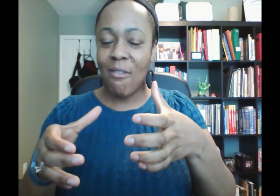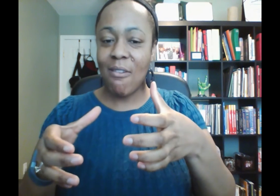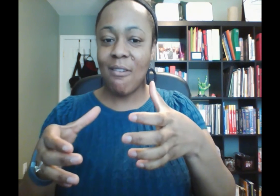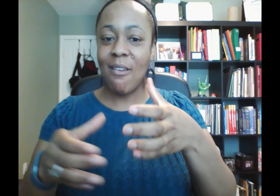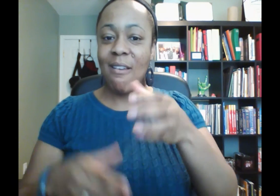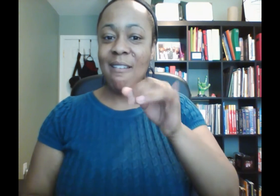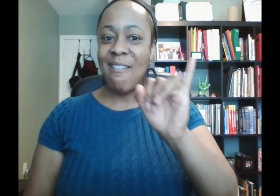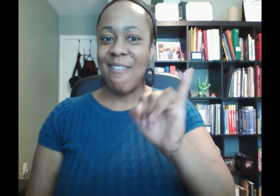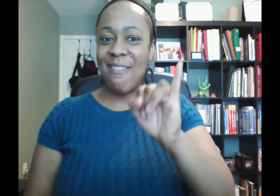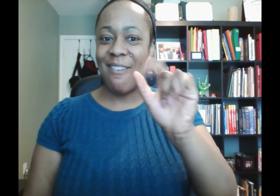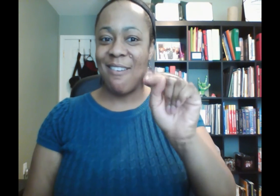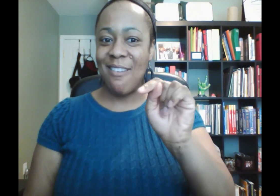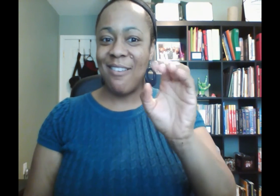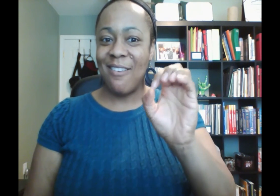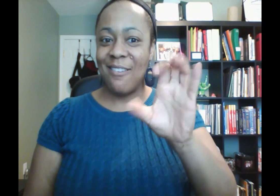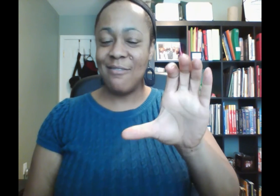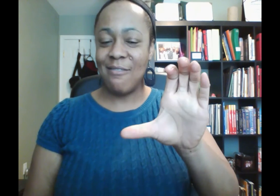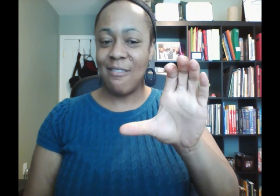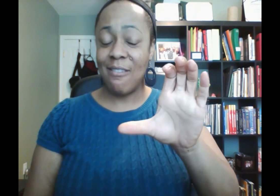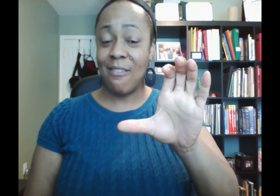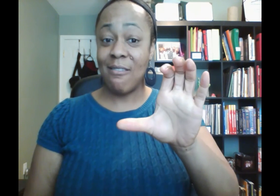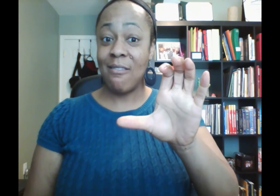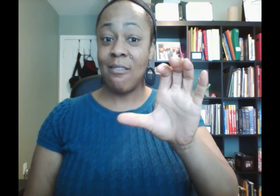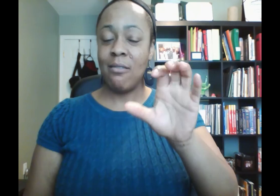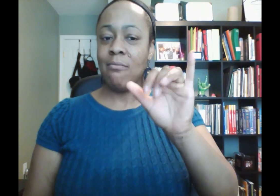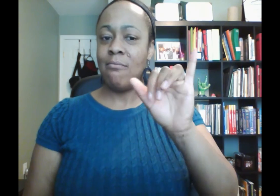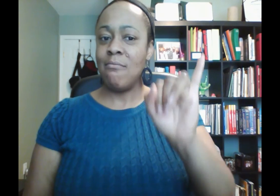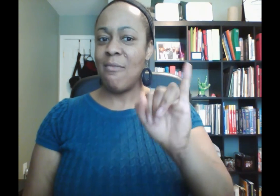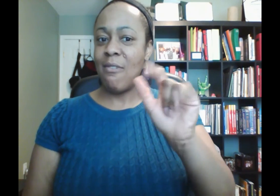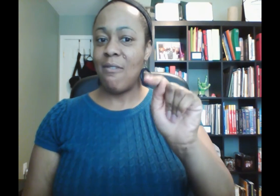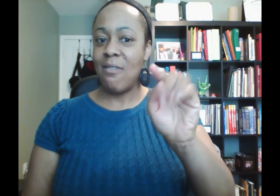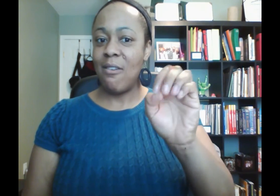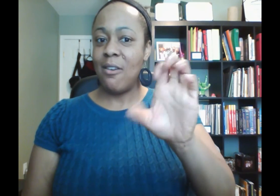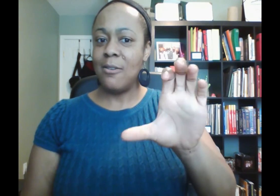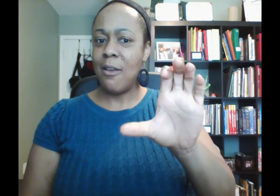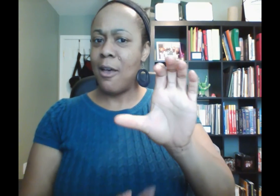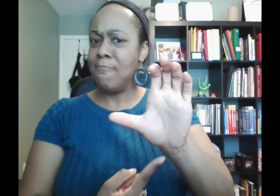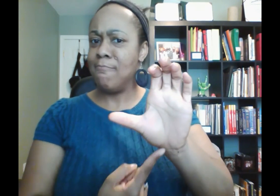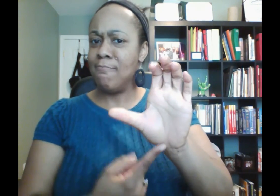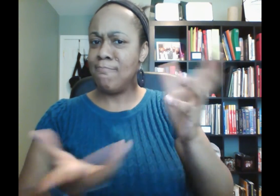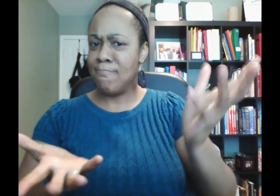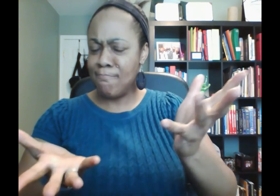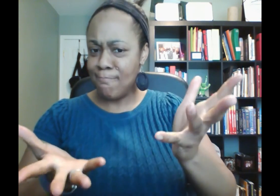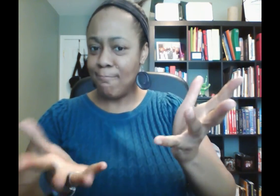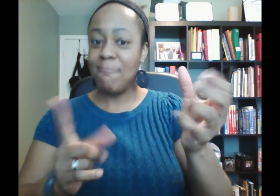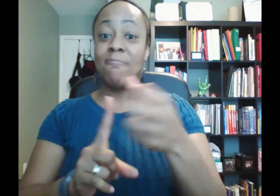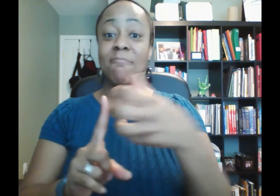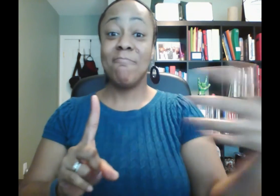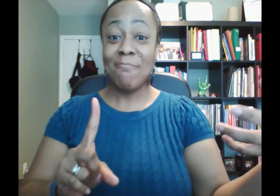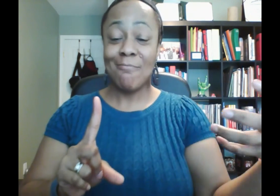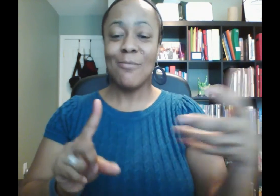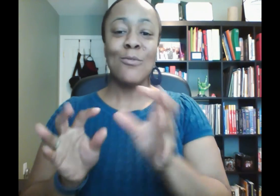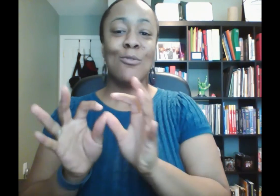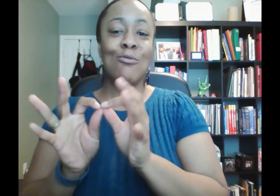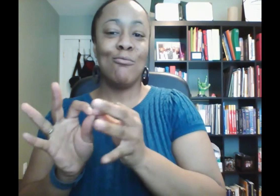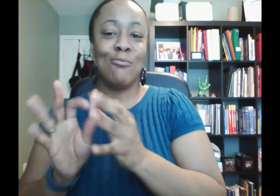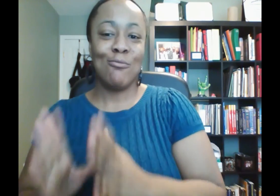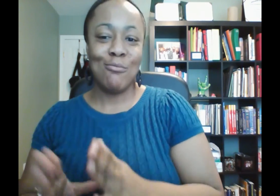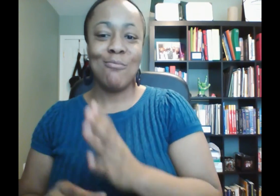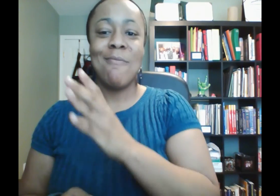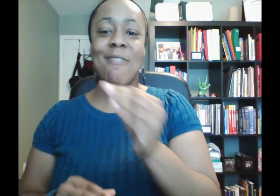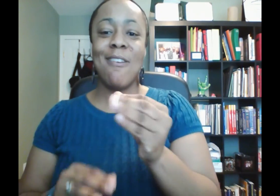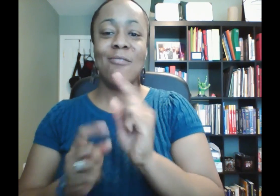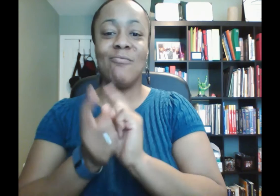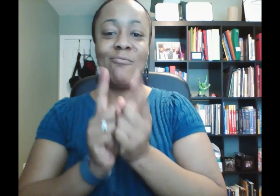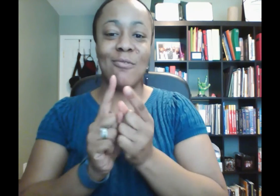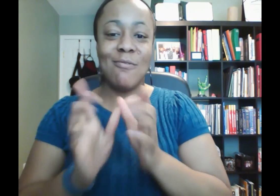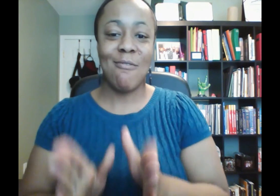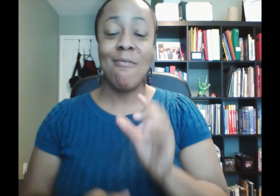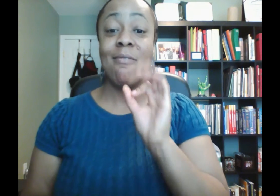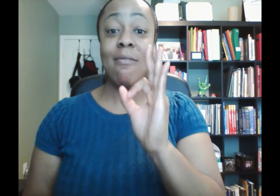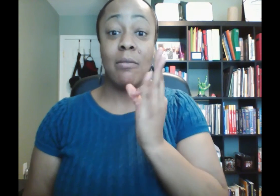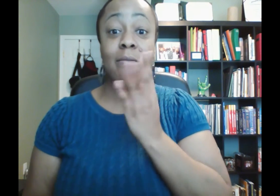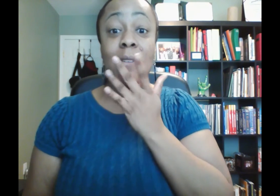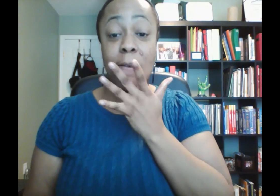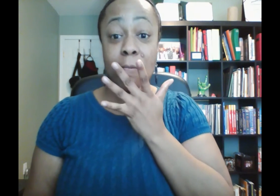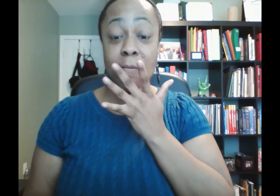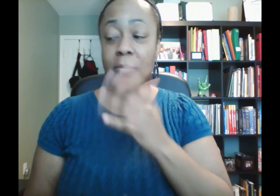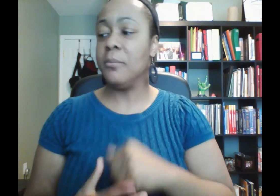ITOC (Interpreters and Transliterators of Color).